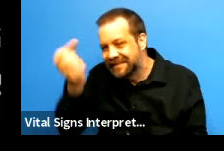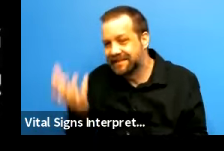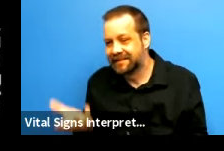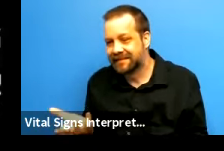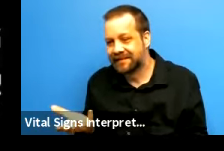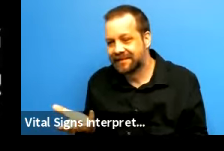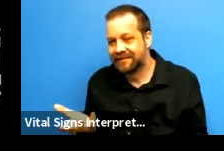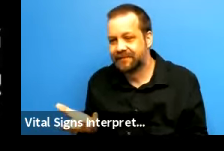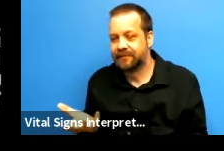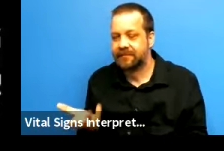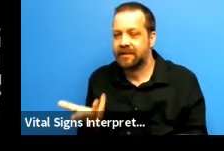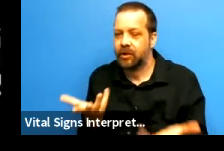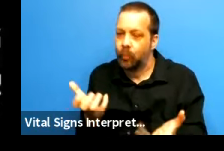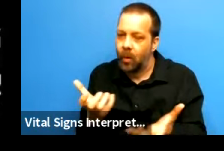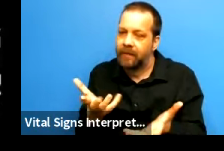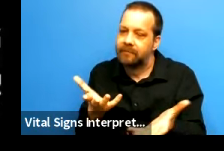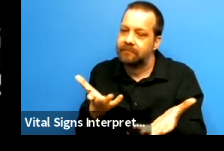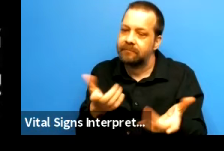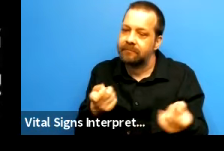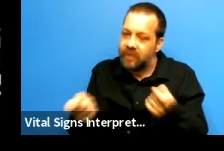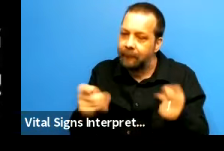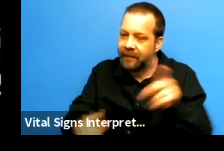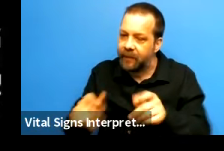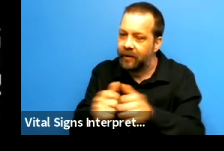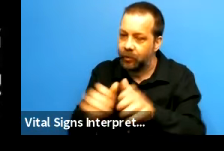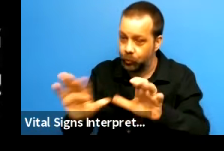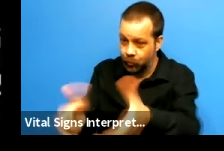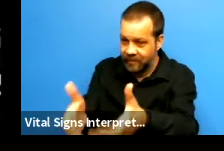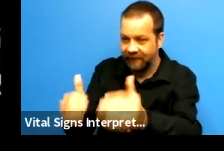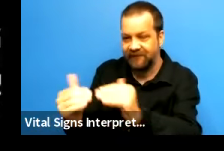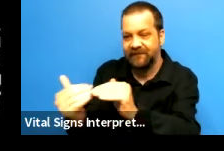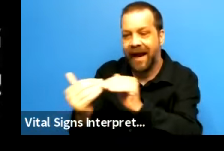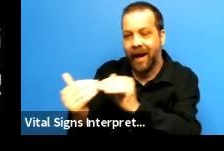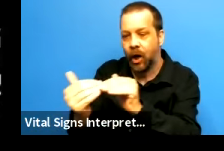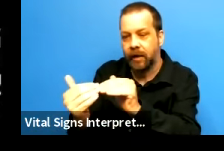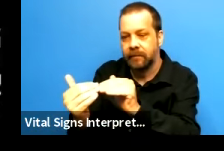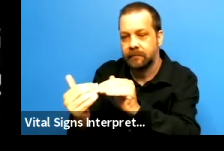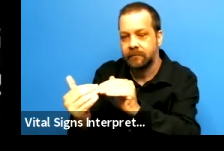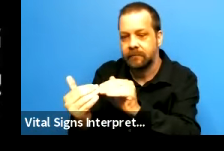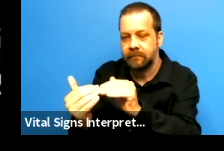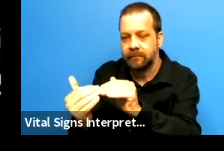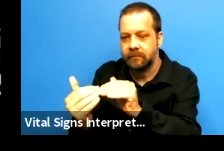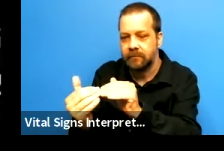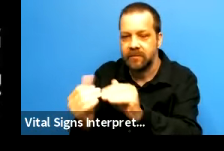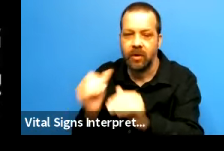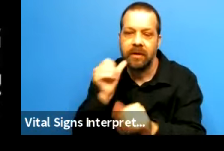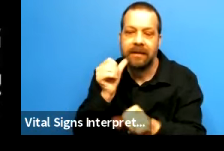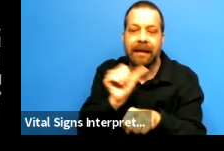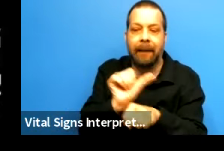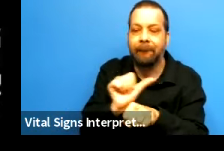You want to treat people in groups fairly. Let's not think so much about employees with and without disabilities